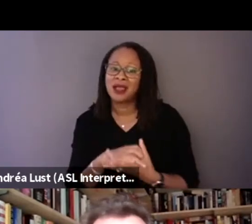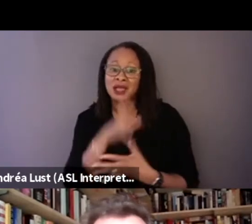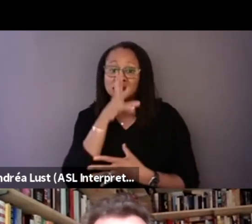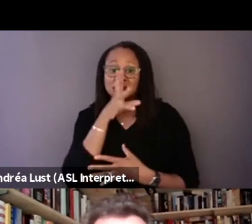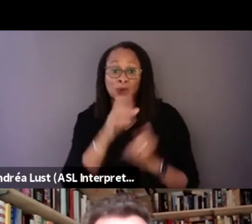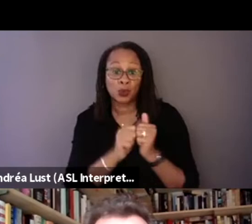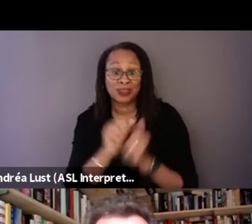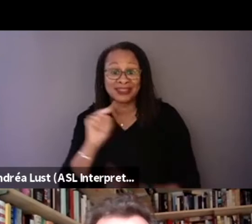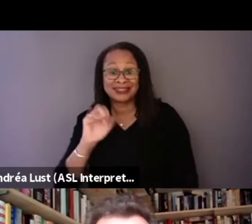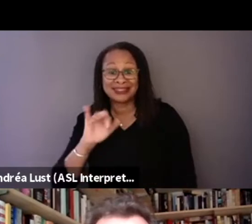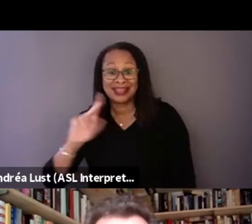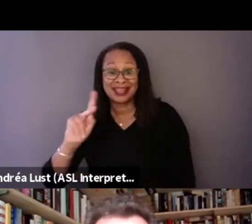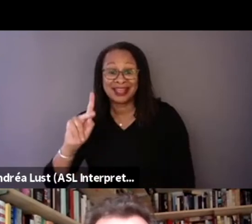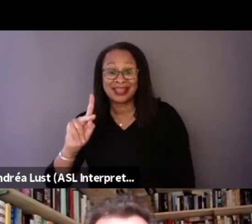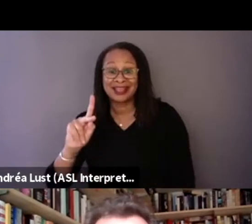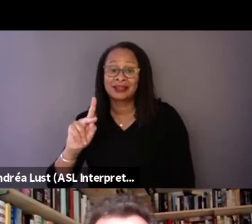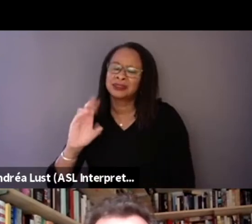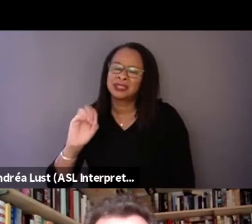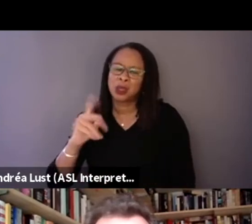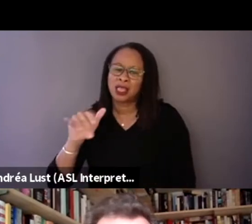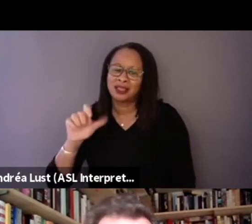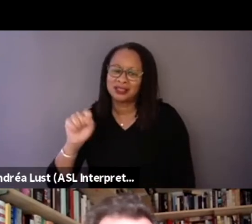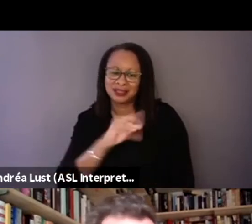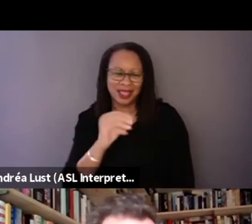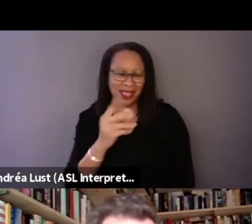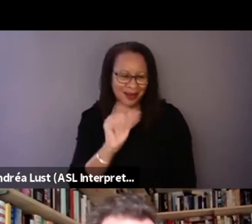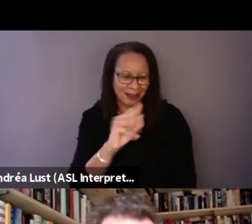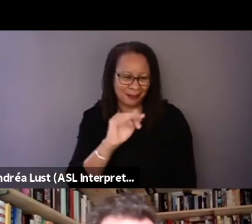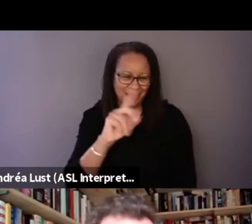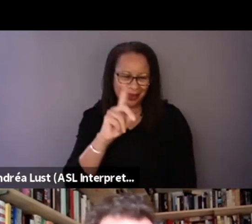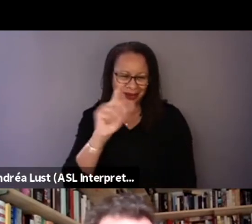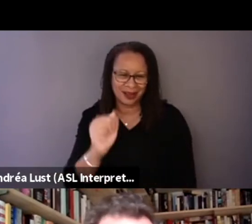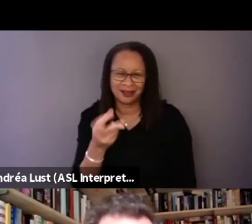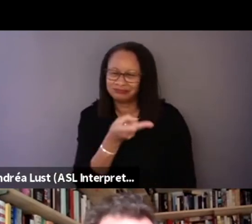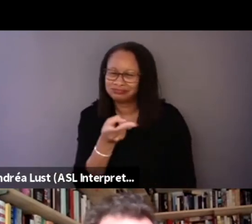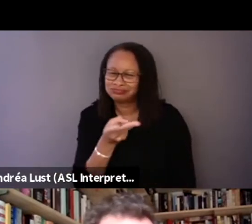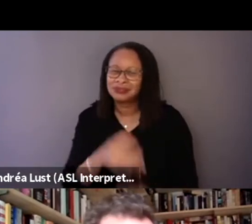and Amanda, I could feel I relayed to the Duplass Brothers,